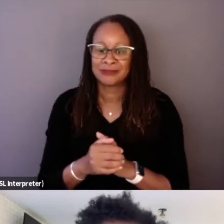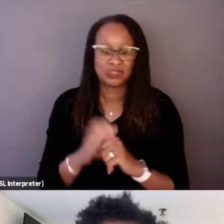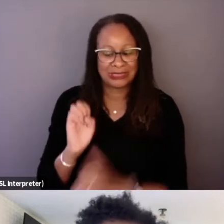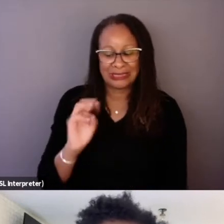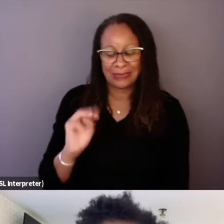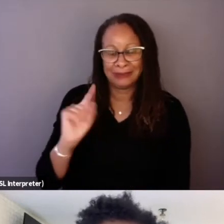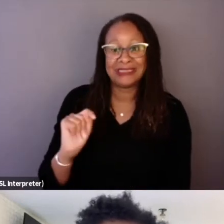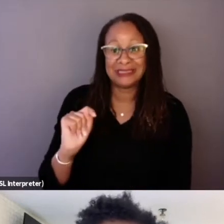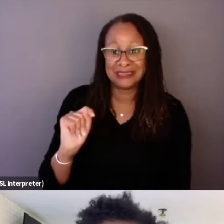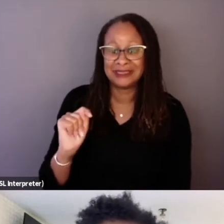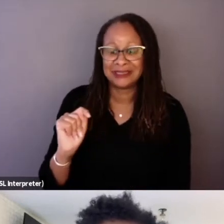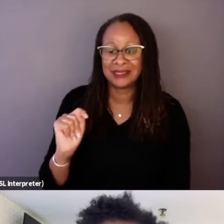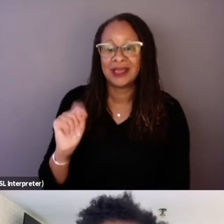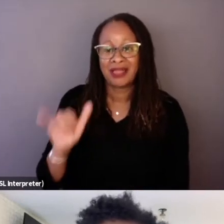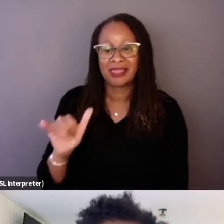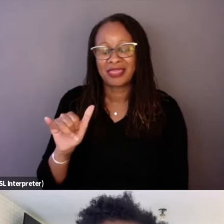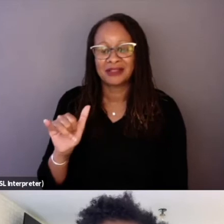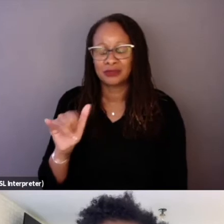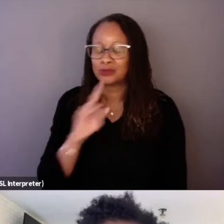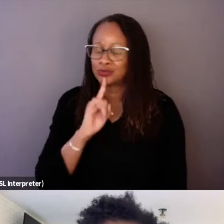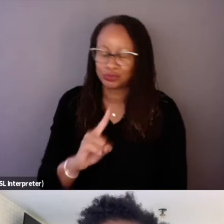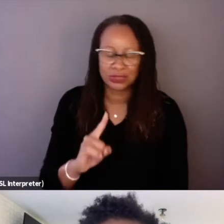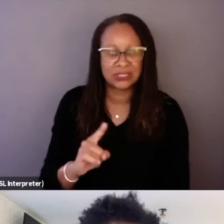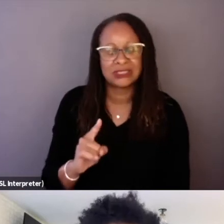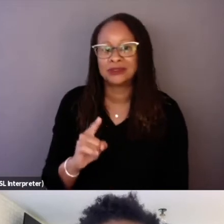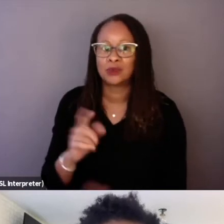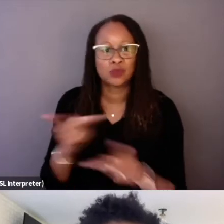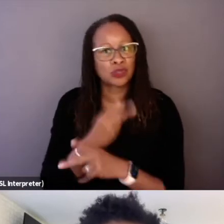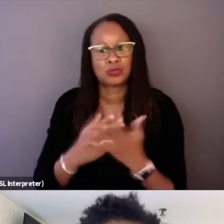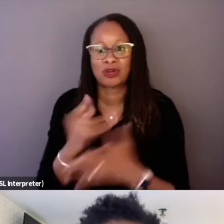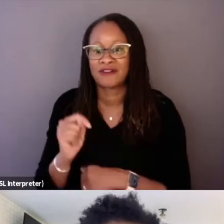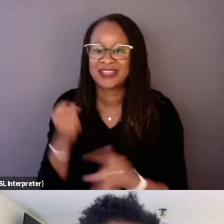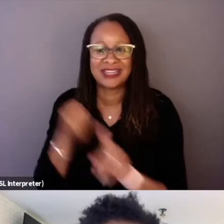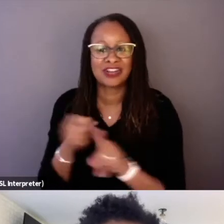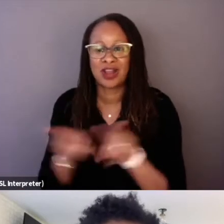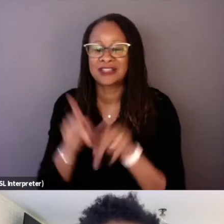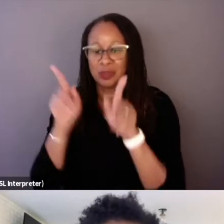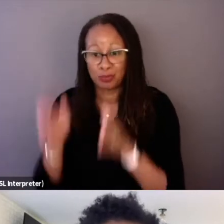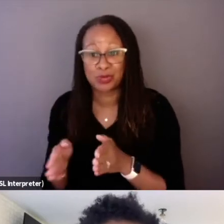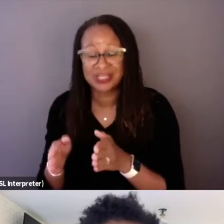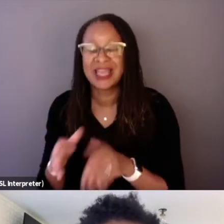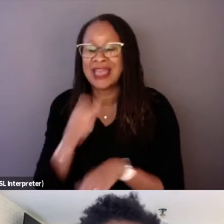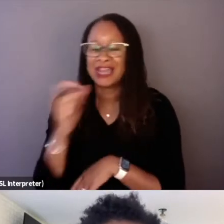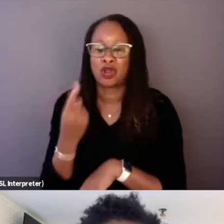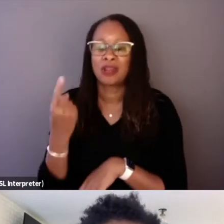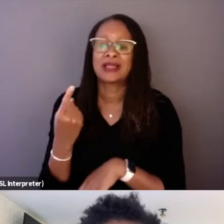And I think that's when sort of the profound tragedy of it really hit her as a person, and not just, you know, yet another tragedy